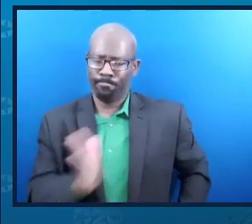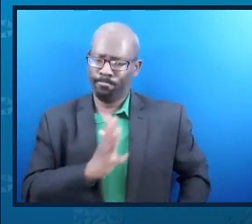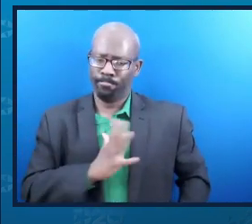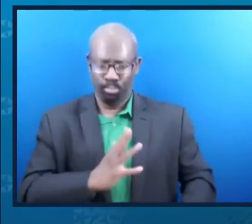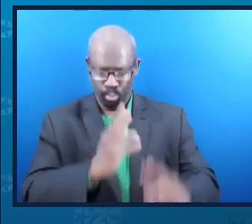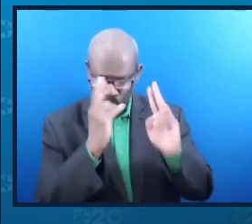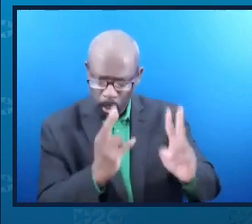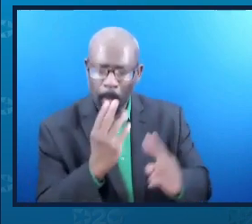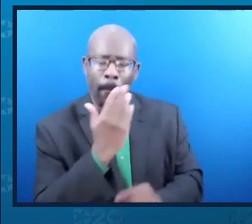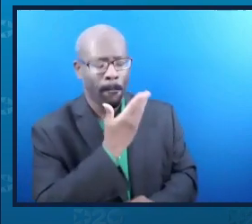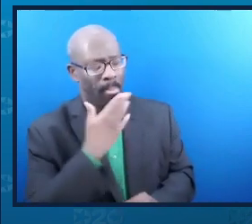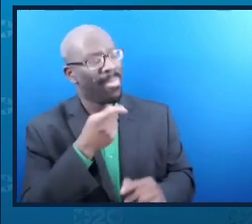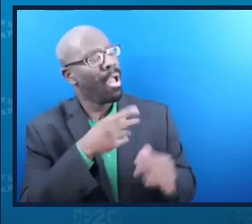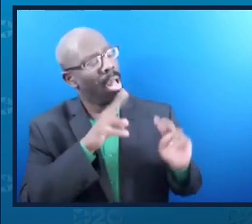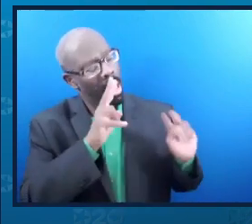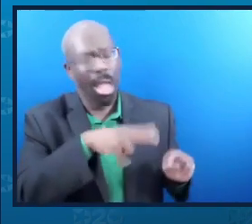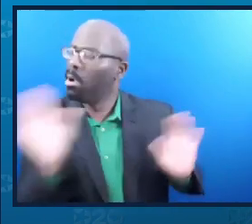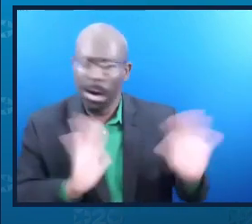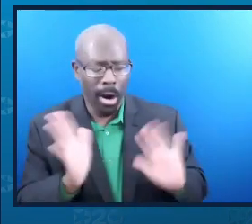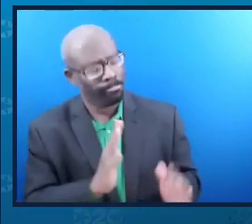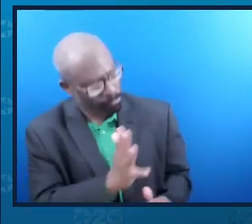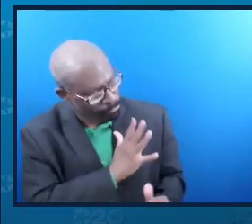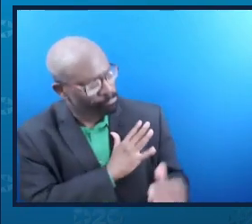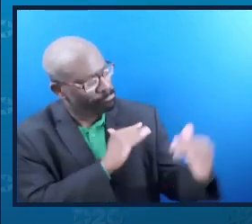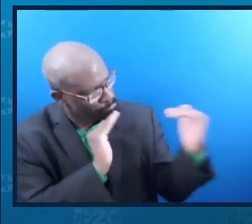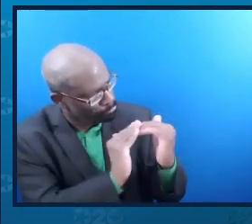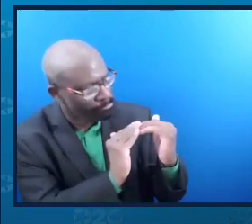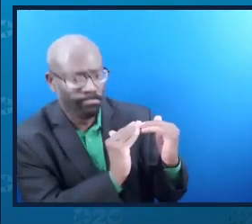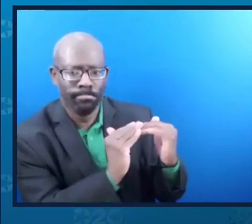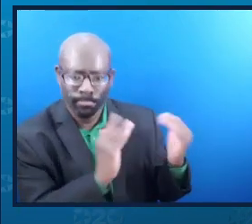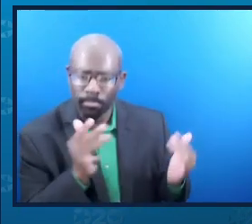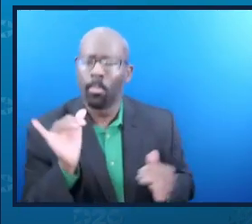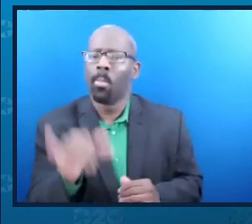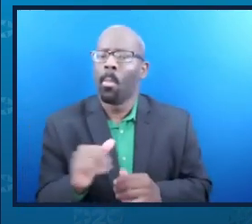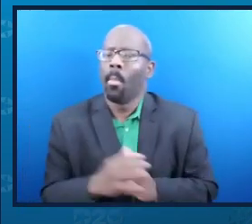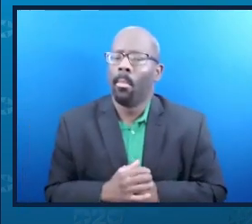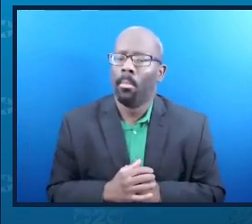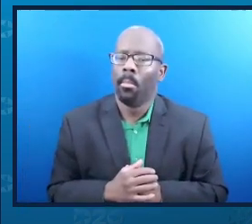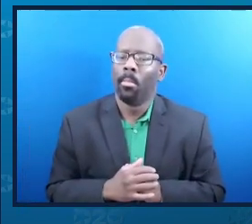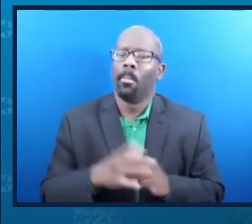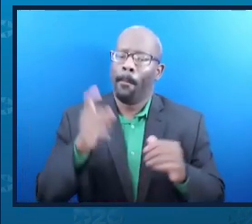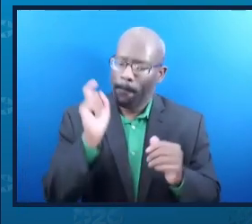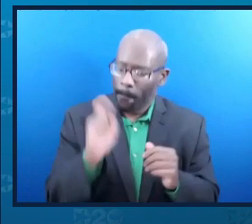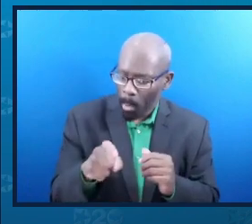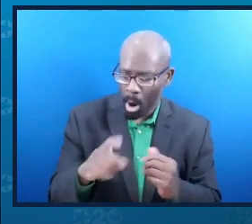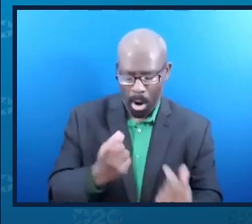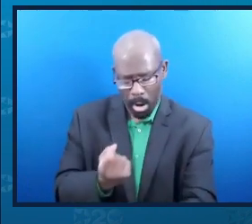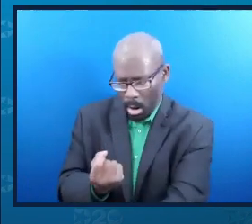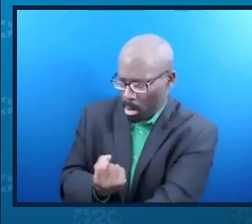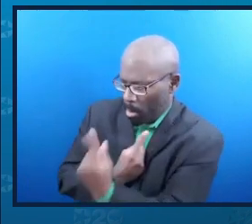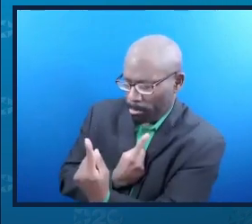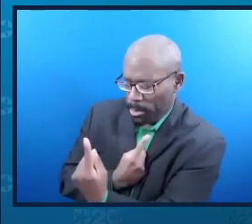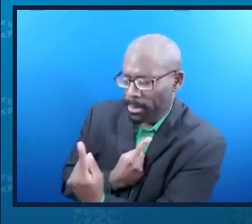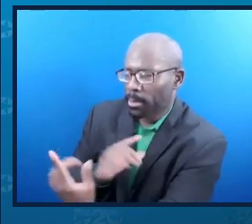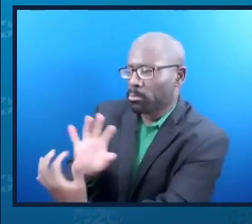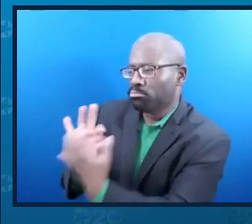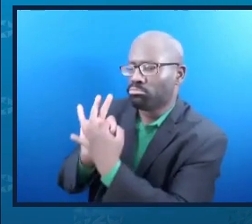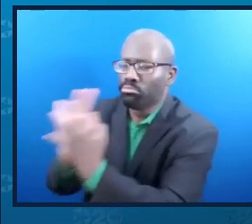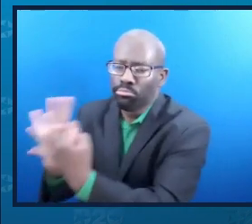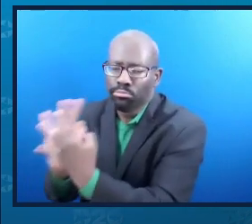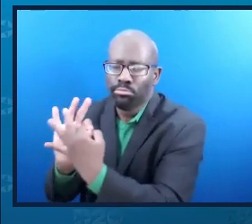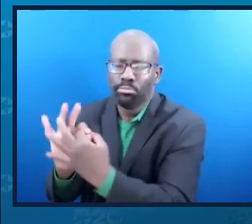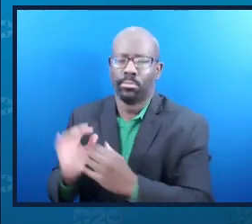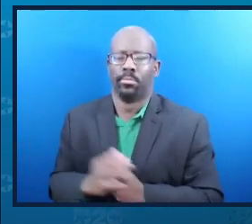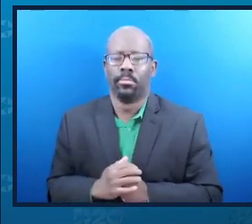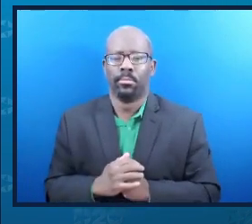BUT ARE BETTER THAN NOBODY.